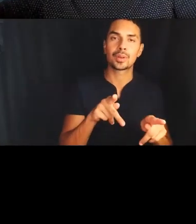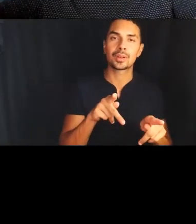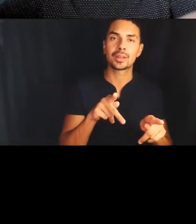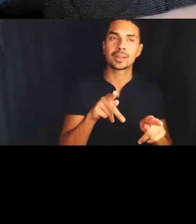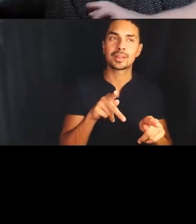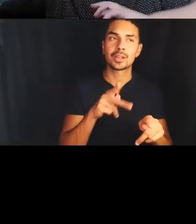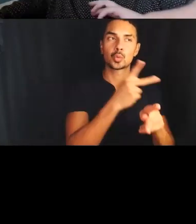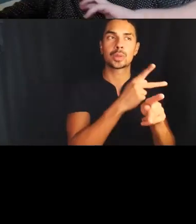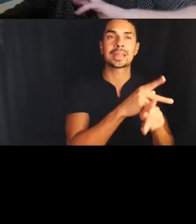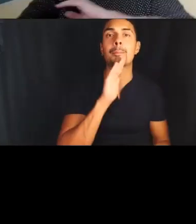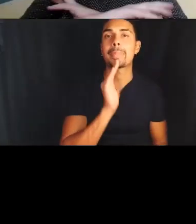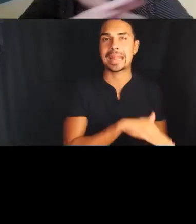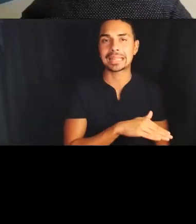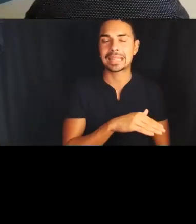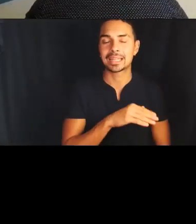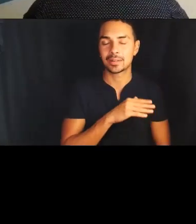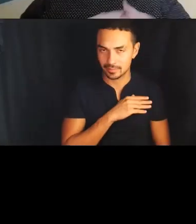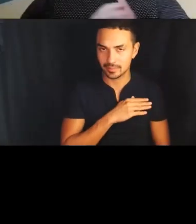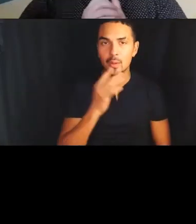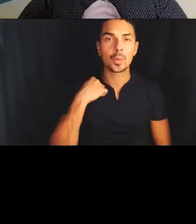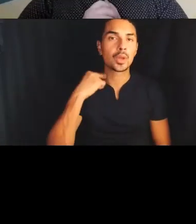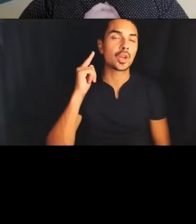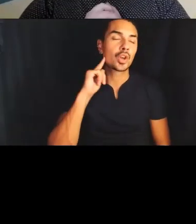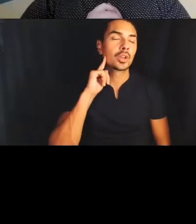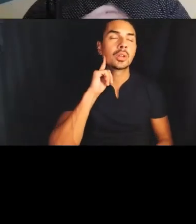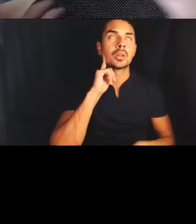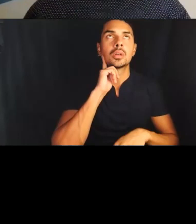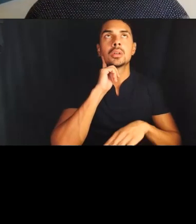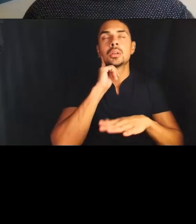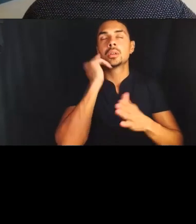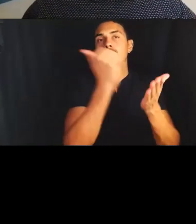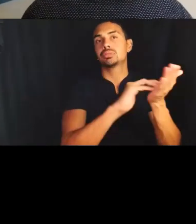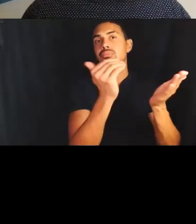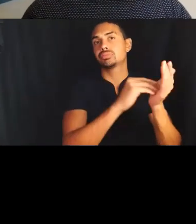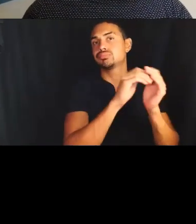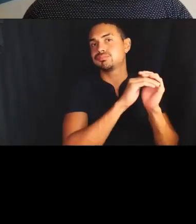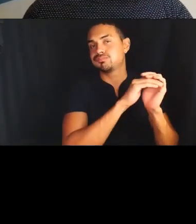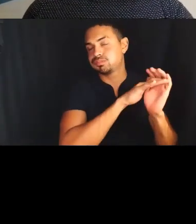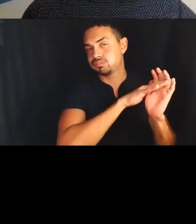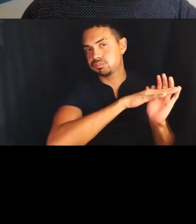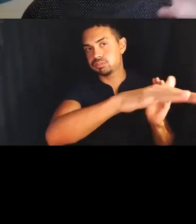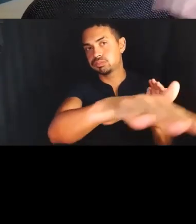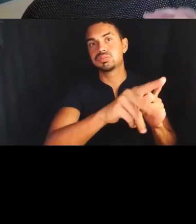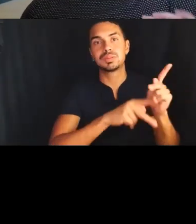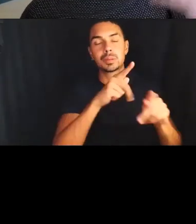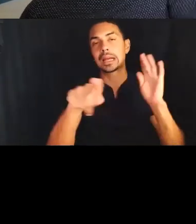So we heard widespread about, you know, folks' negative experience